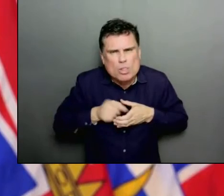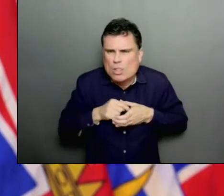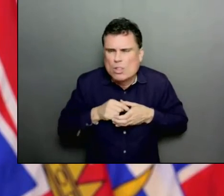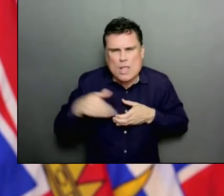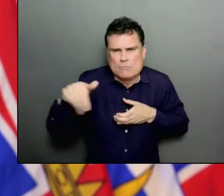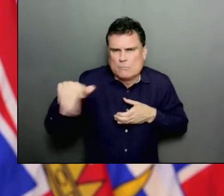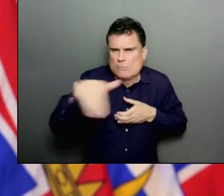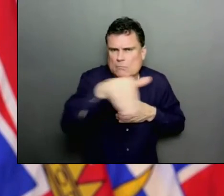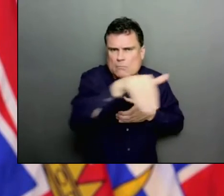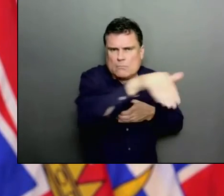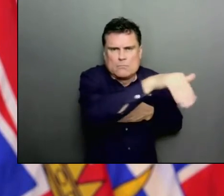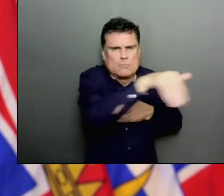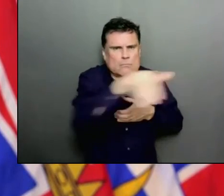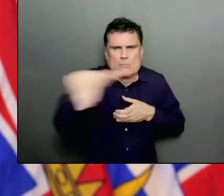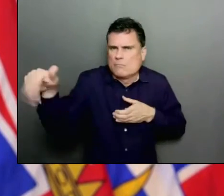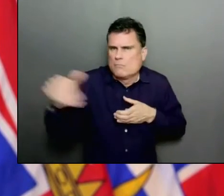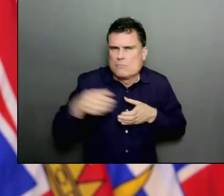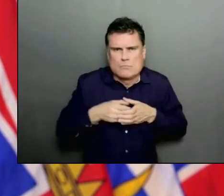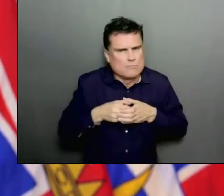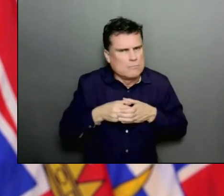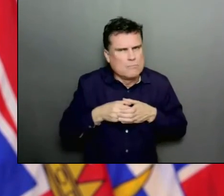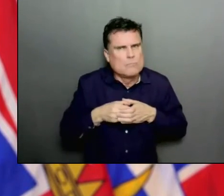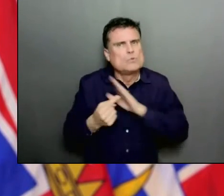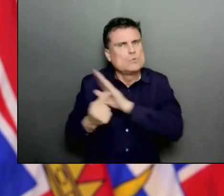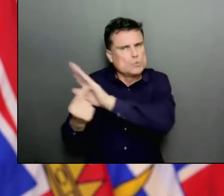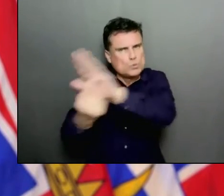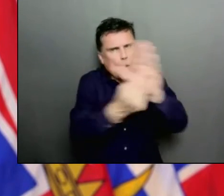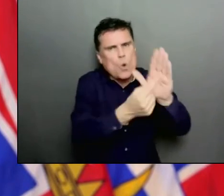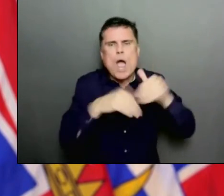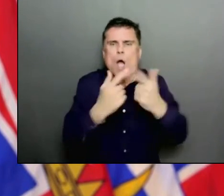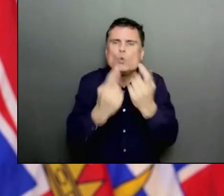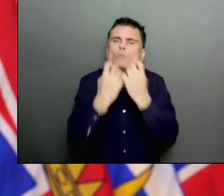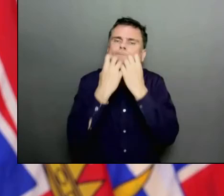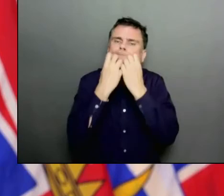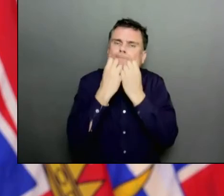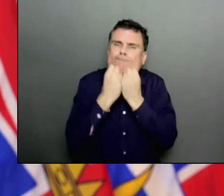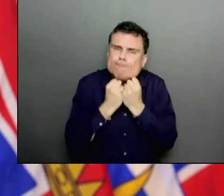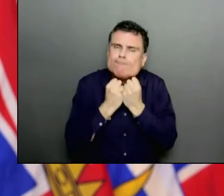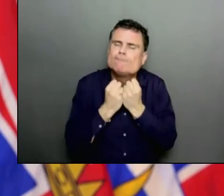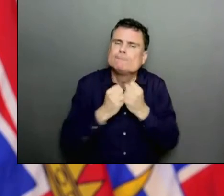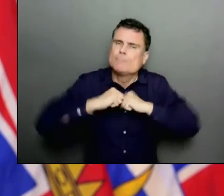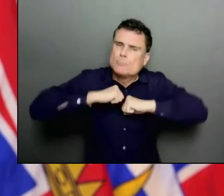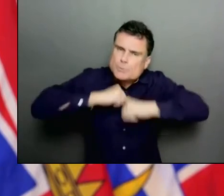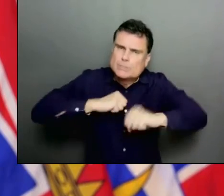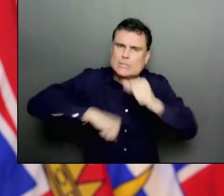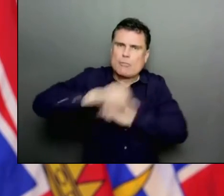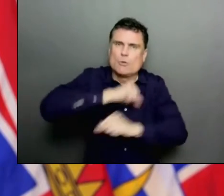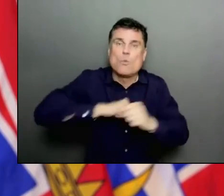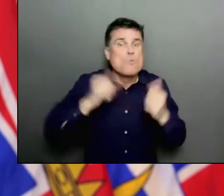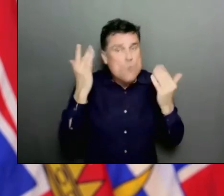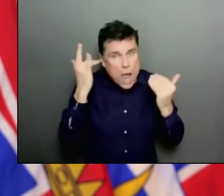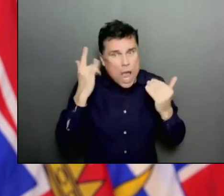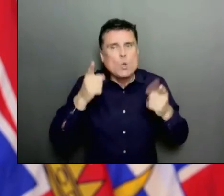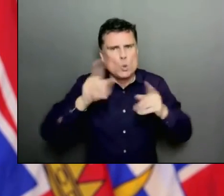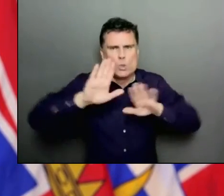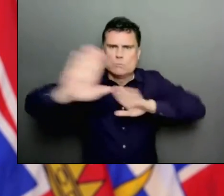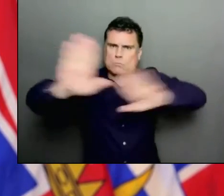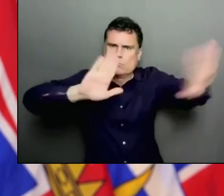safe ways. We want our families, our loved ones to be there for the next celebration, for the holiday